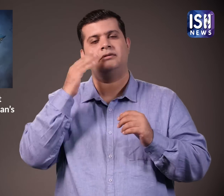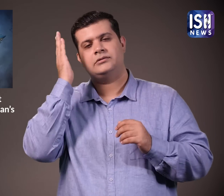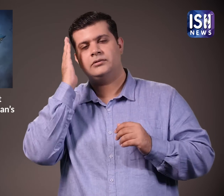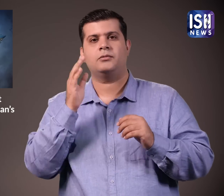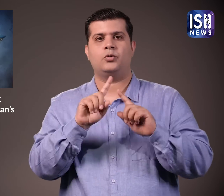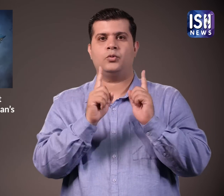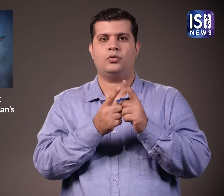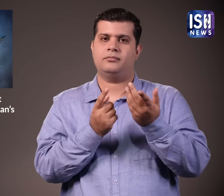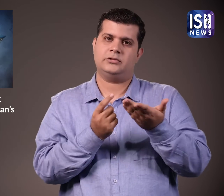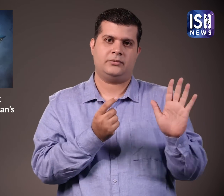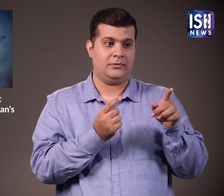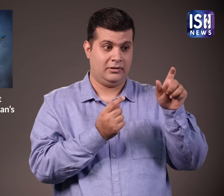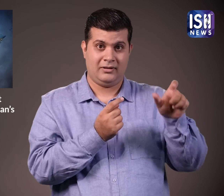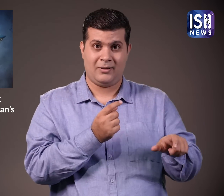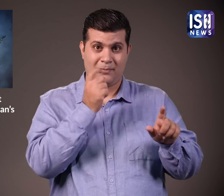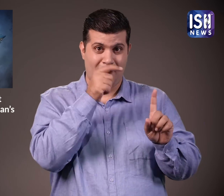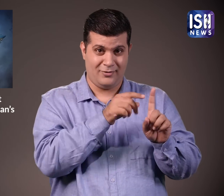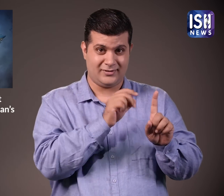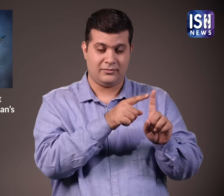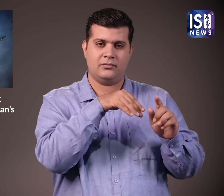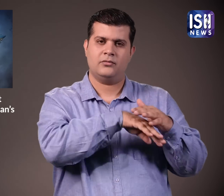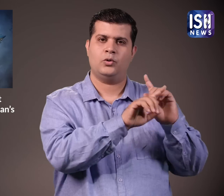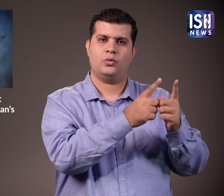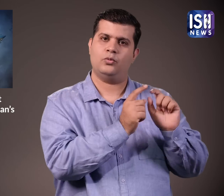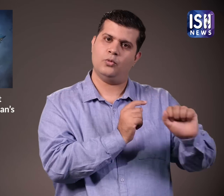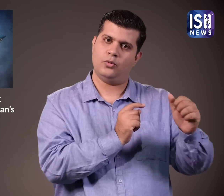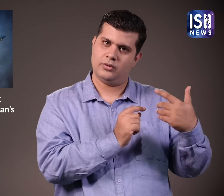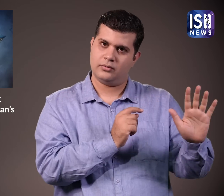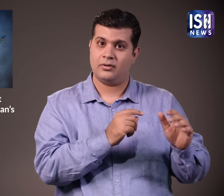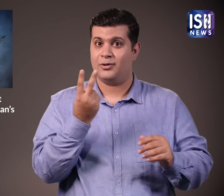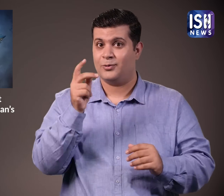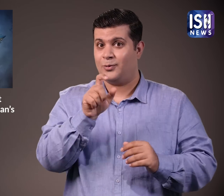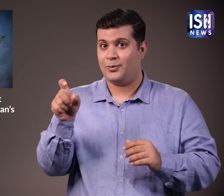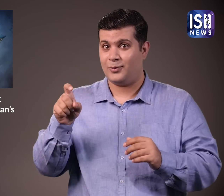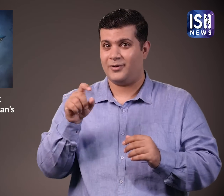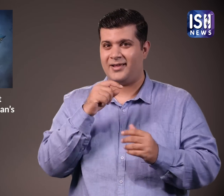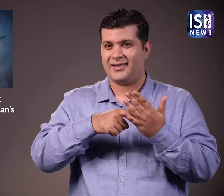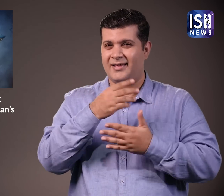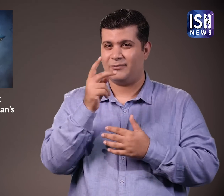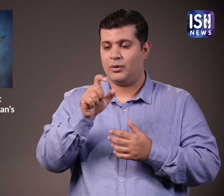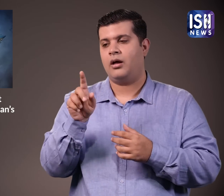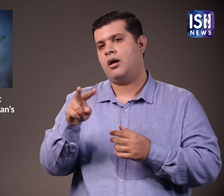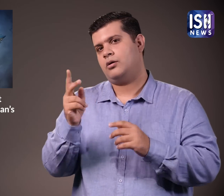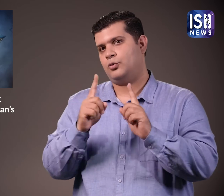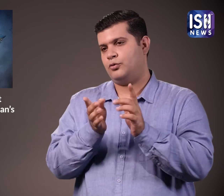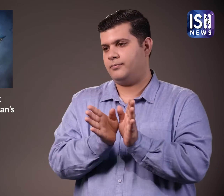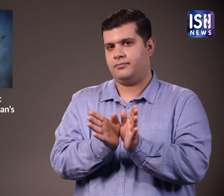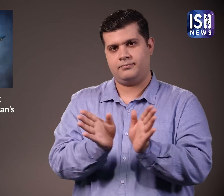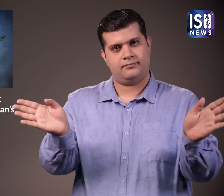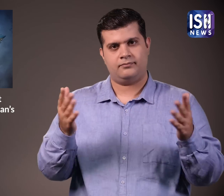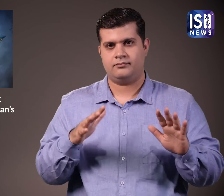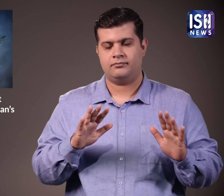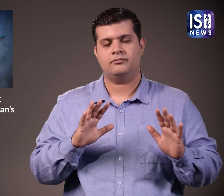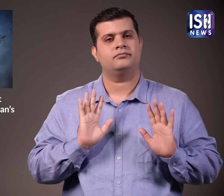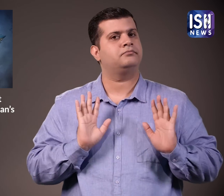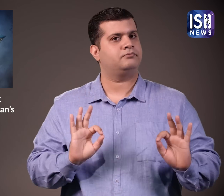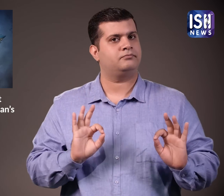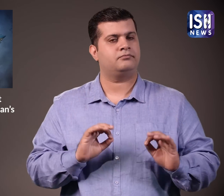On returning home, the deceased went to his room and his two relatives went to the other room to sleep.